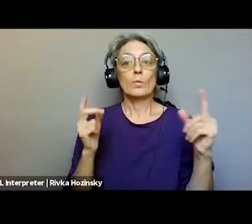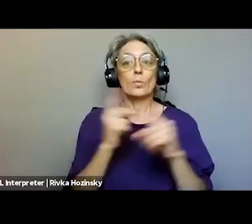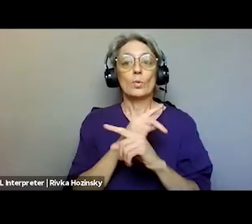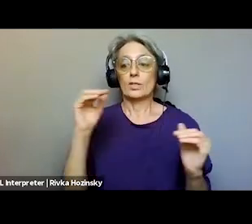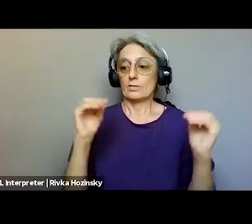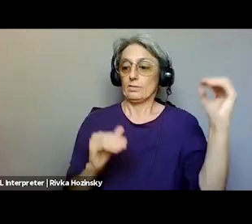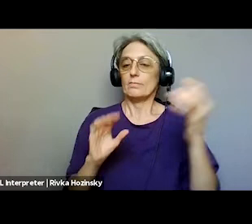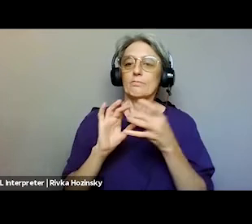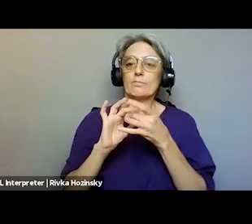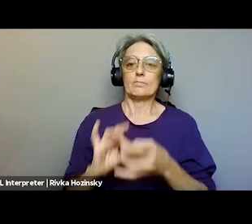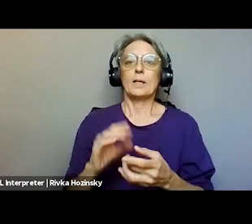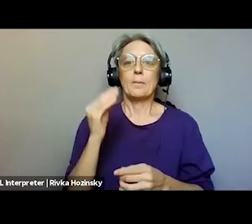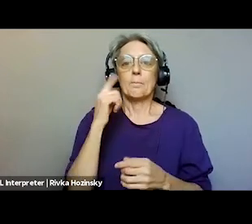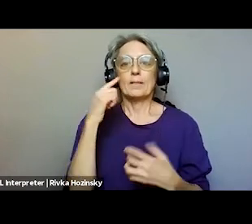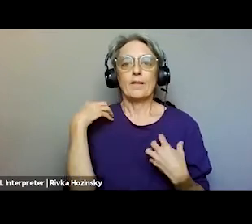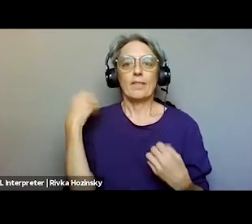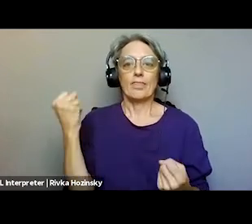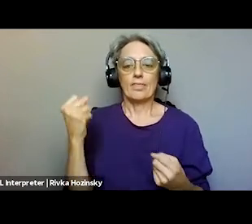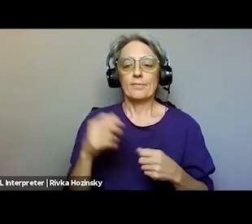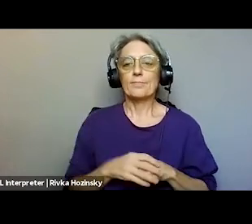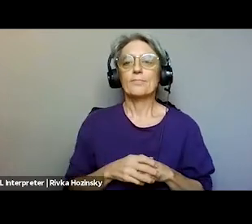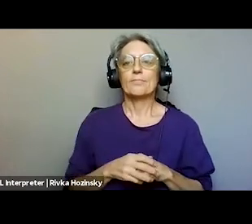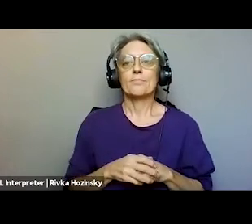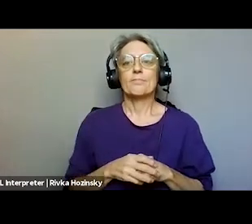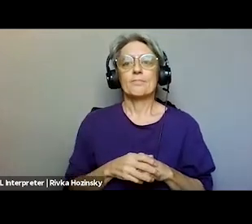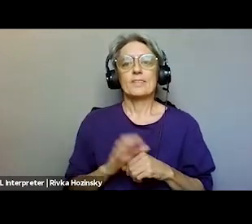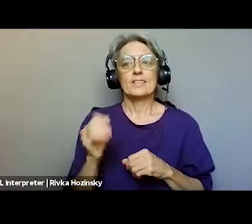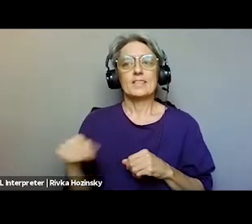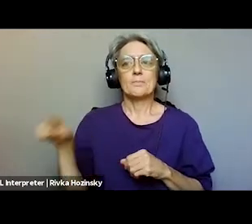health that there was very little attention paid to their mental health in the postpartum period